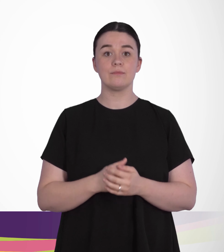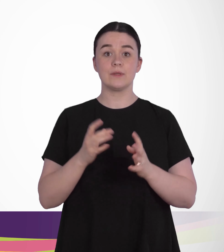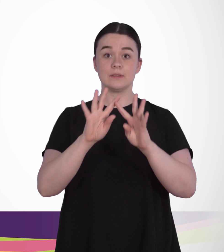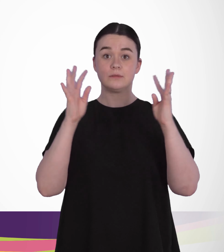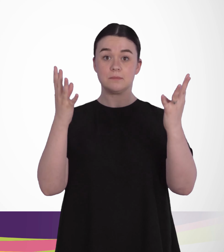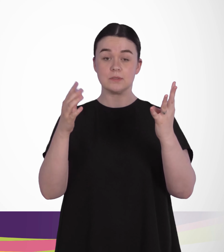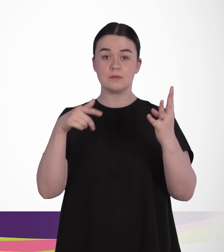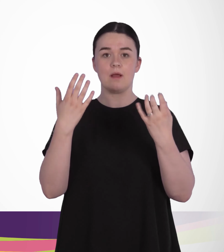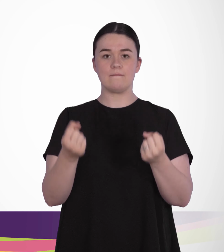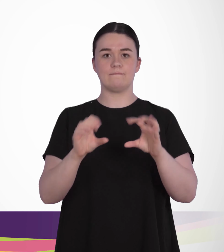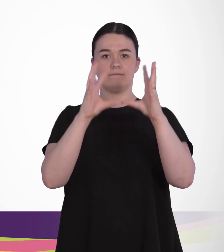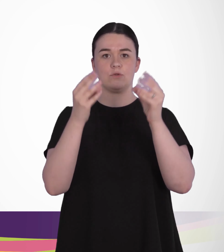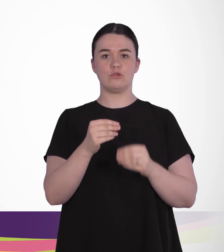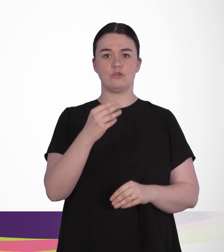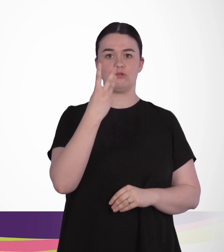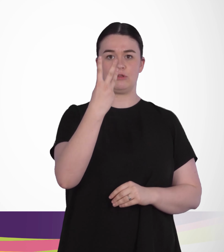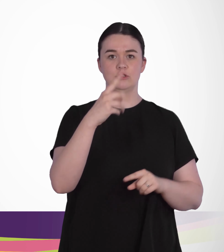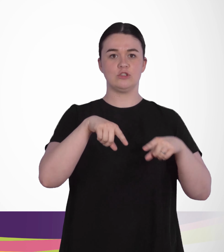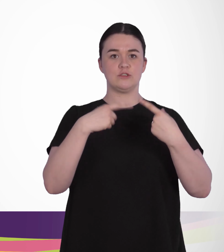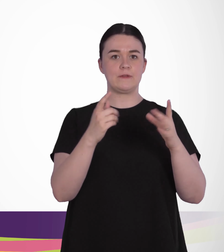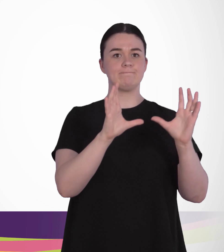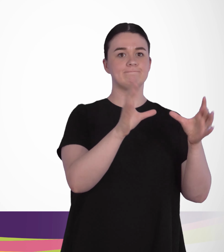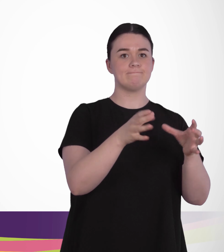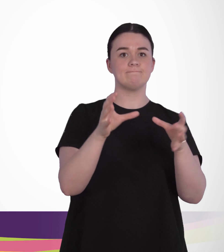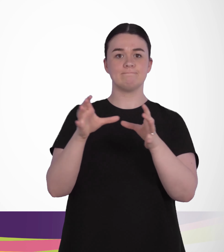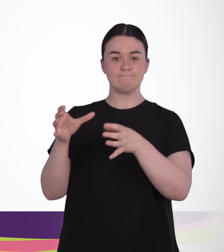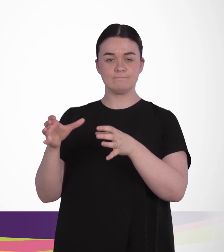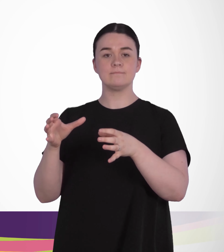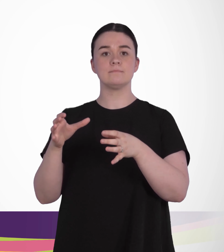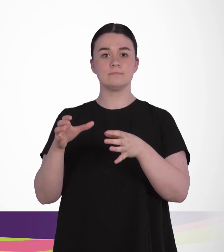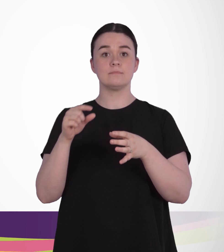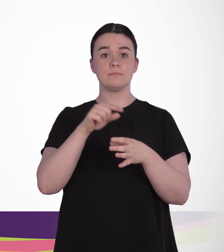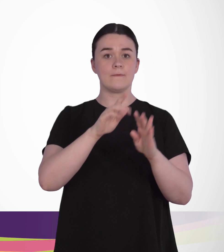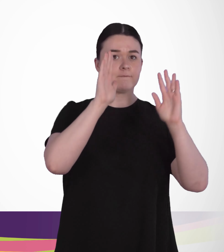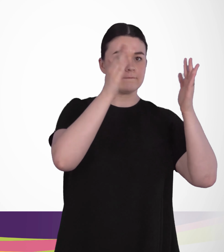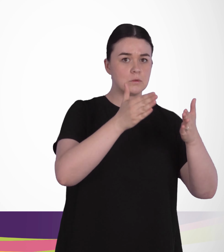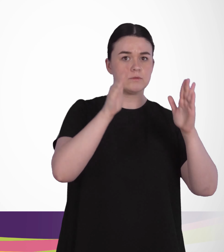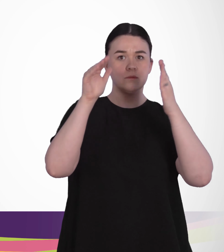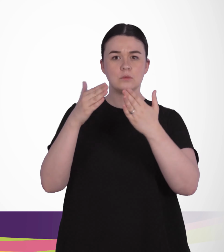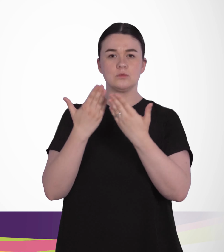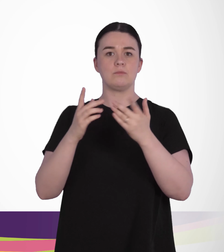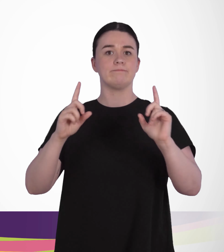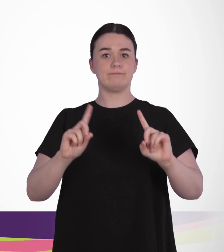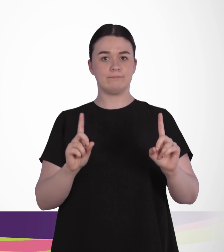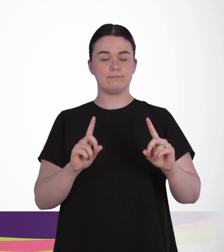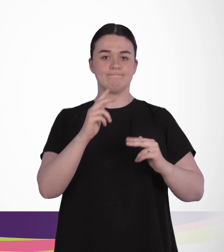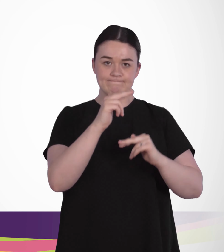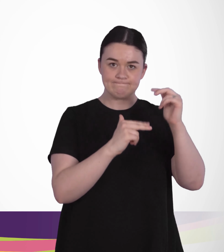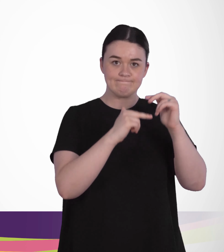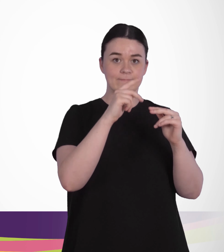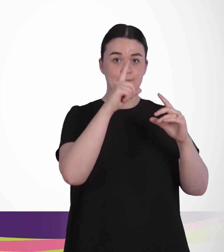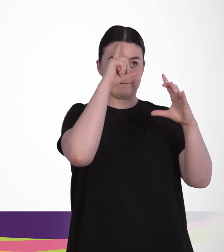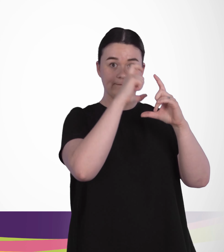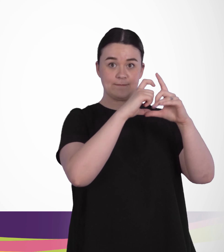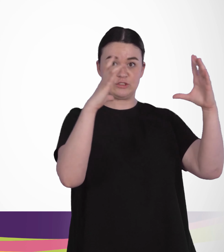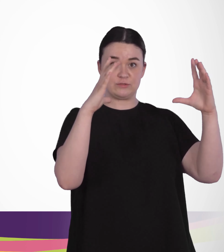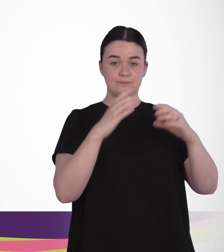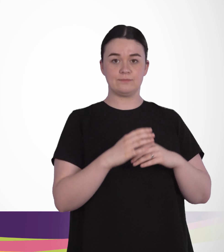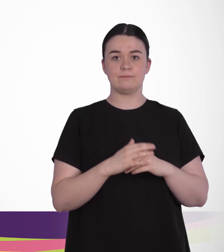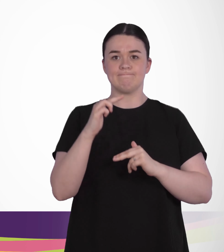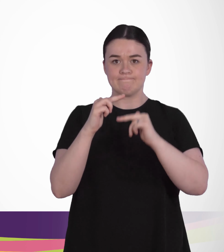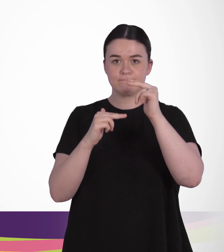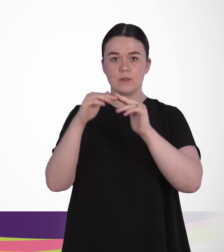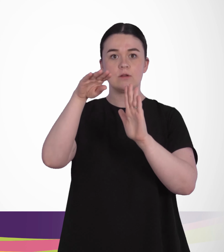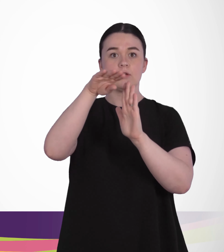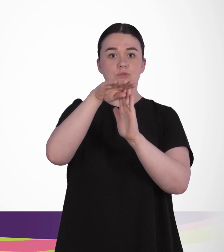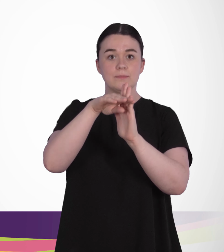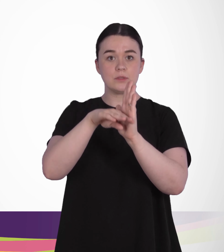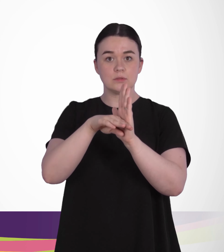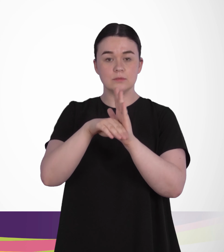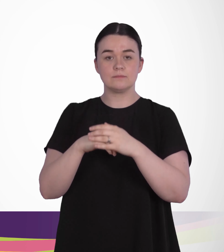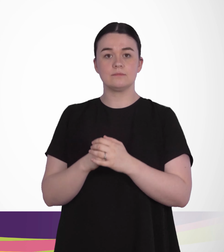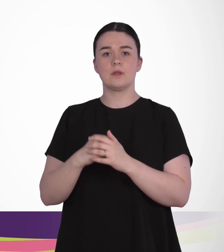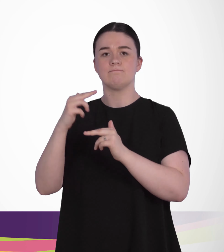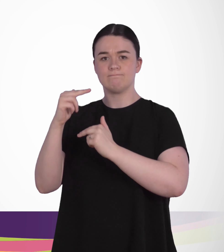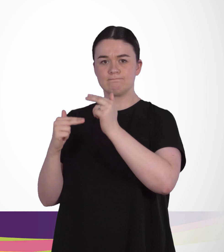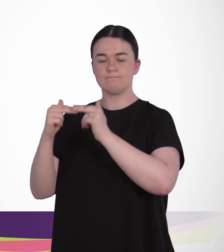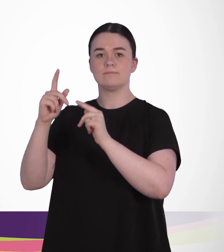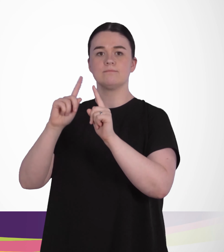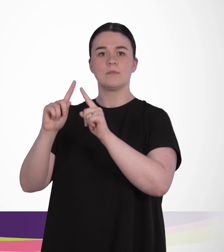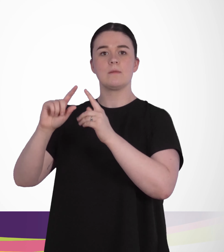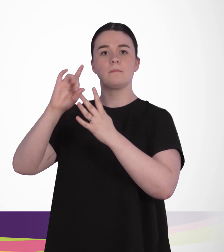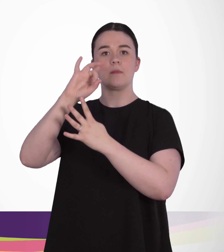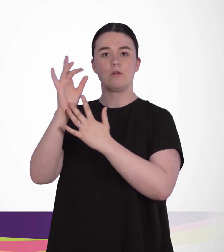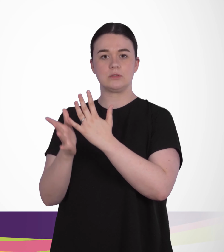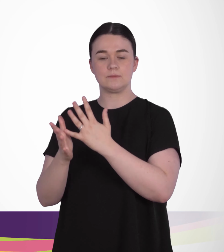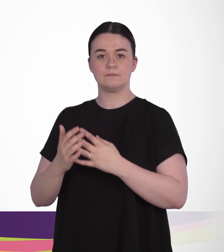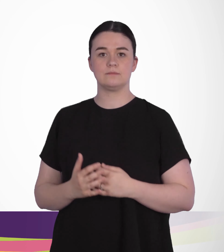The Summit comprised three sessions focused on developing a vision, principles and priorities for the Strategy.